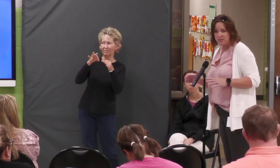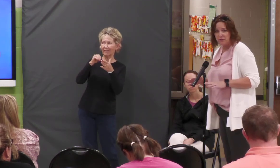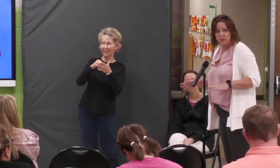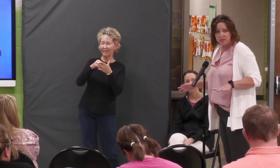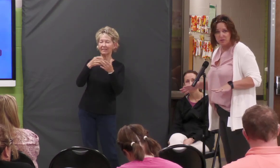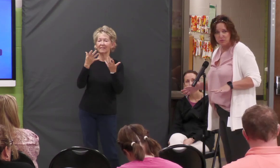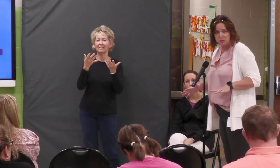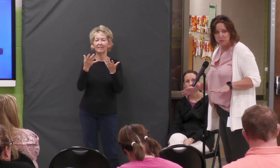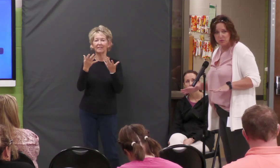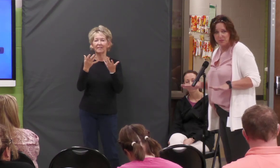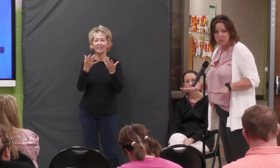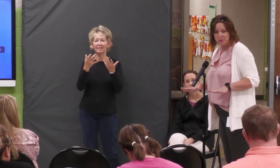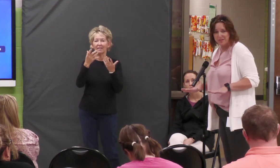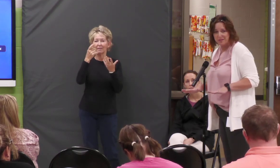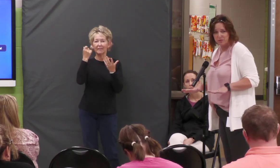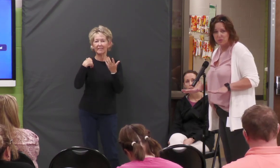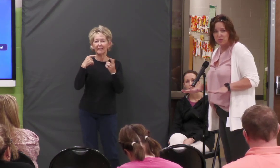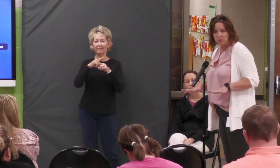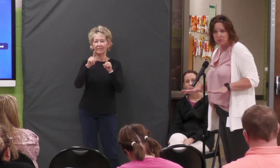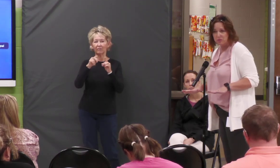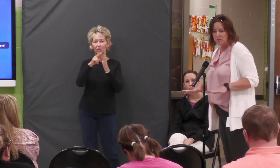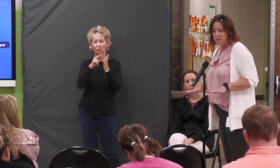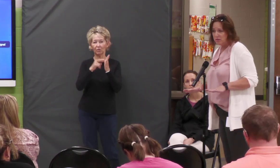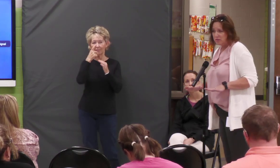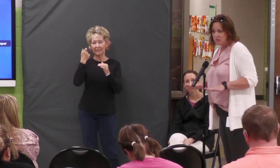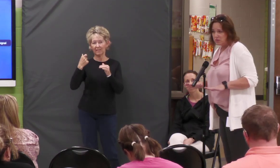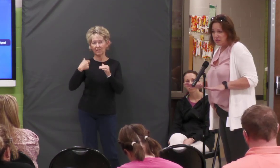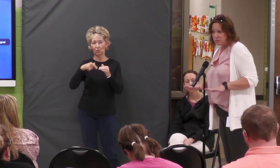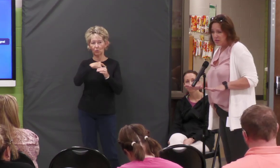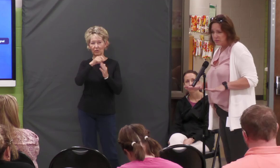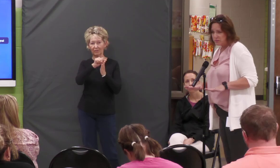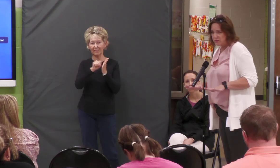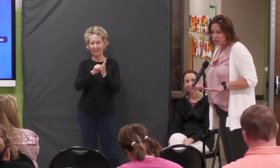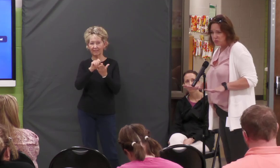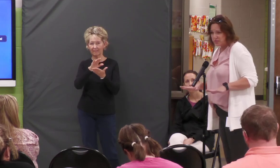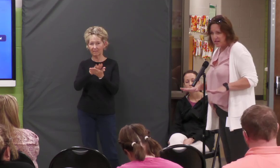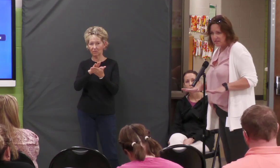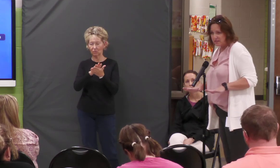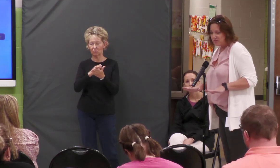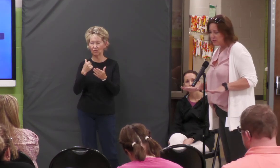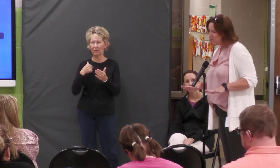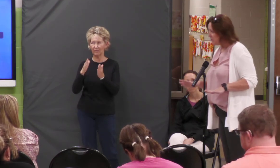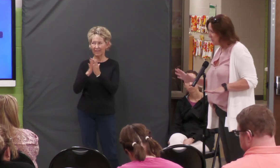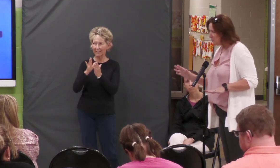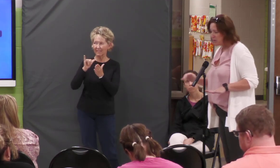a different set of rules state so that's what I just was asking for a little bit